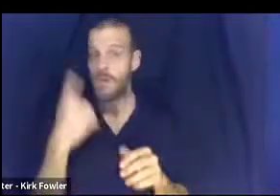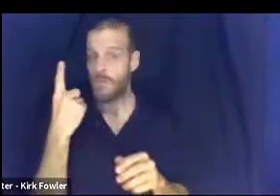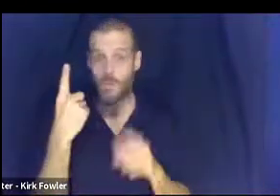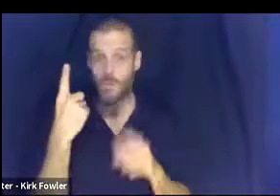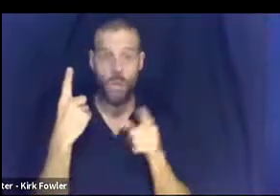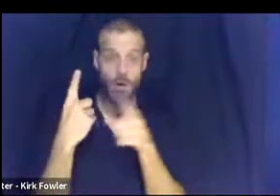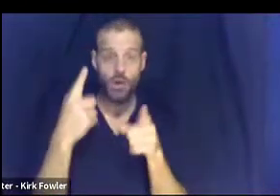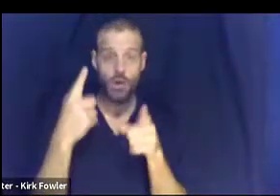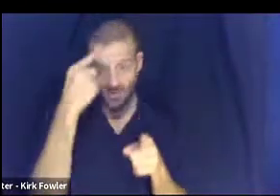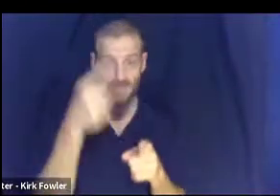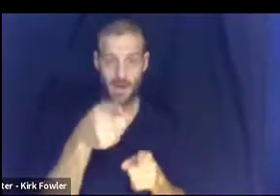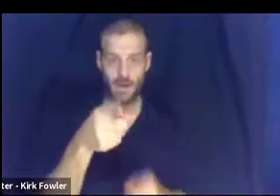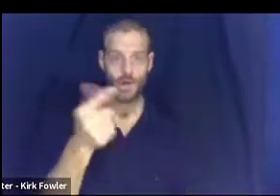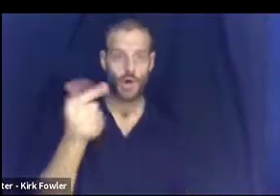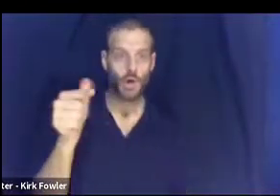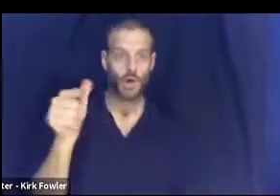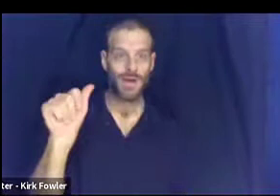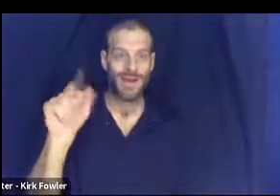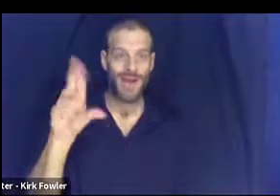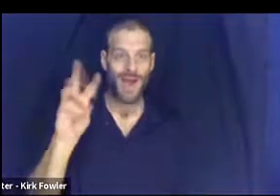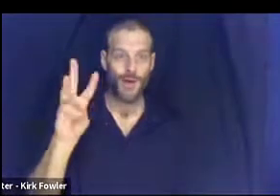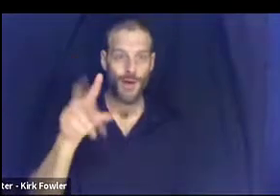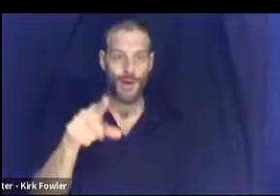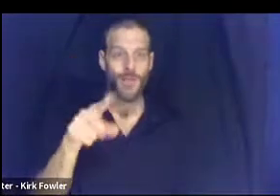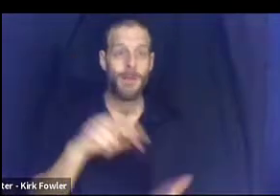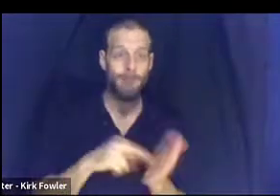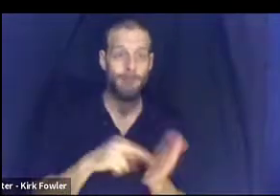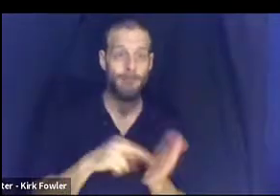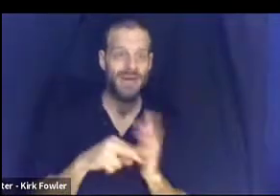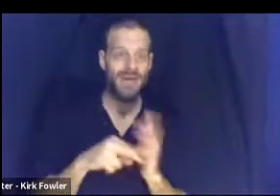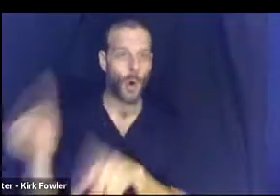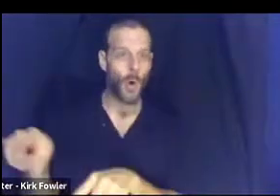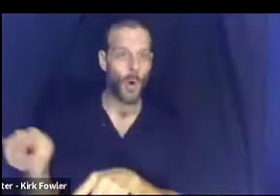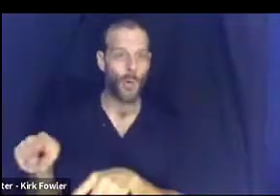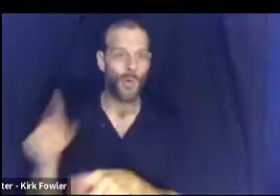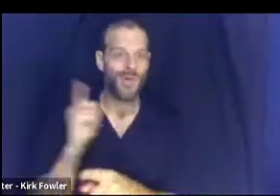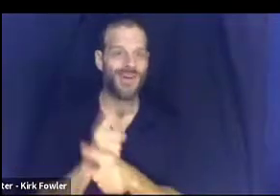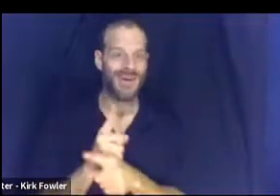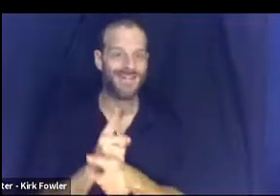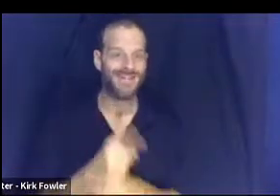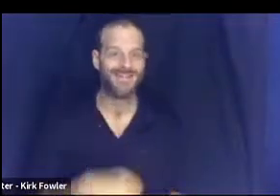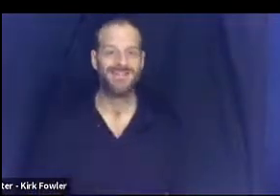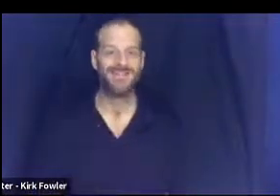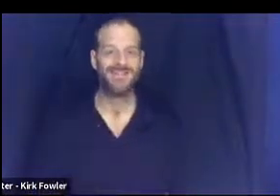is the green arrow in the middle means go, right? The heart means like,